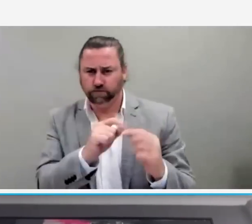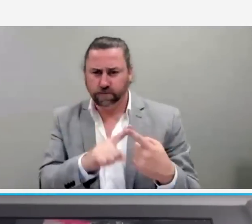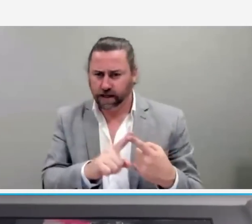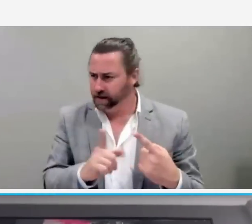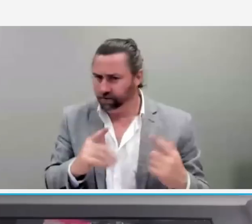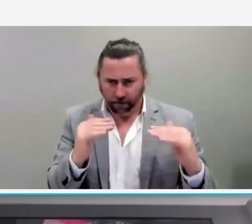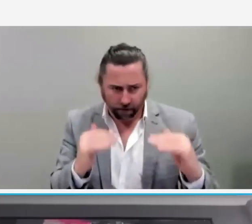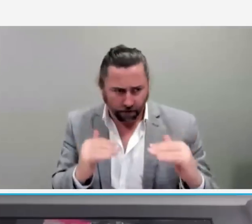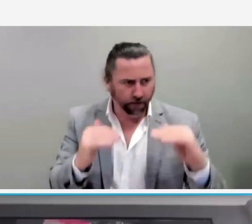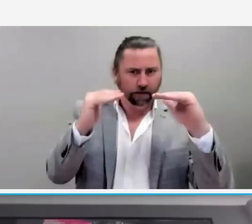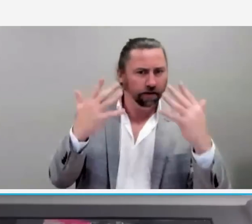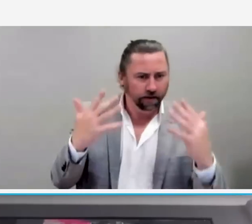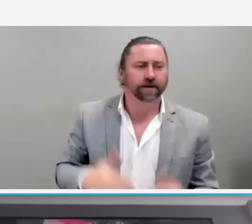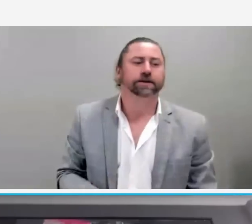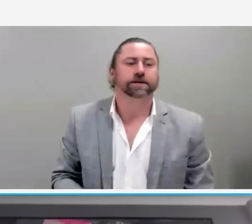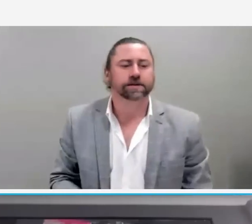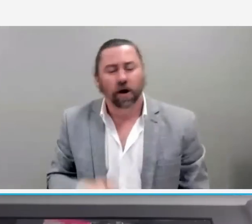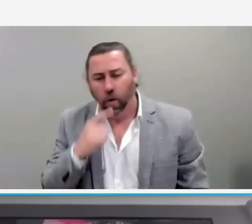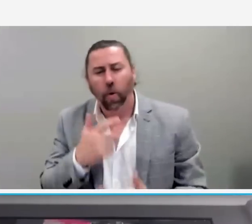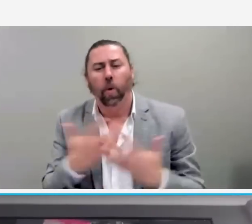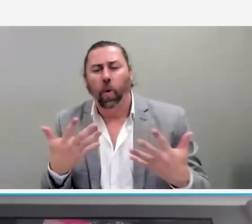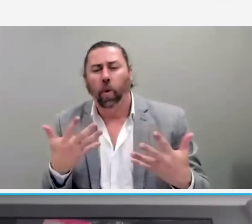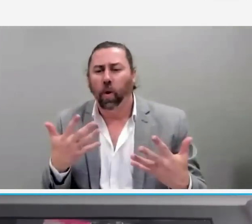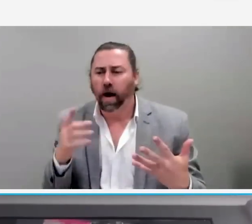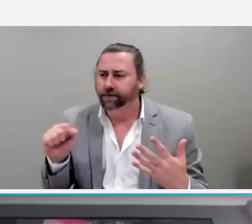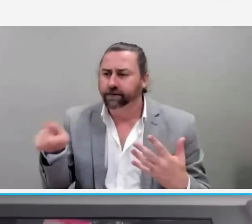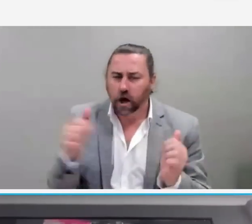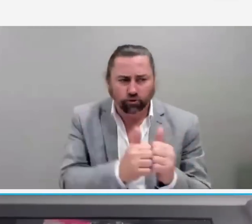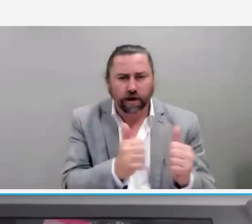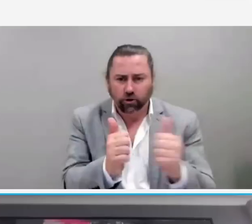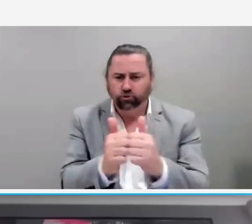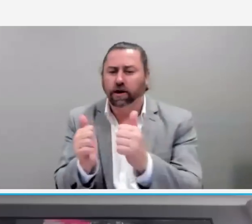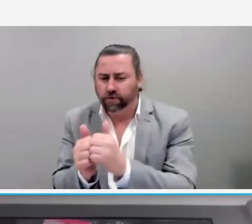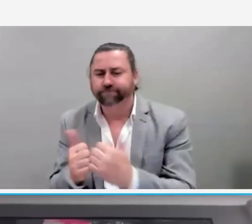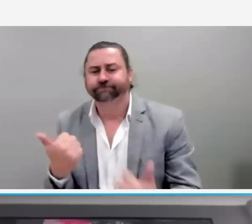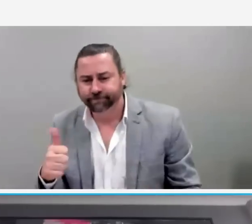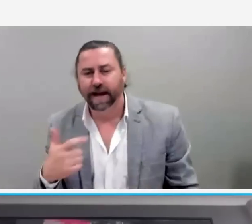Key points of consensus more broadly from these engagements included the need for food, nutrition